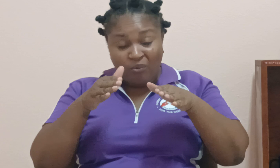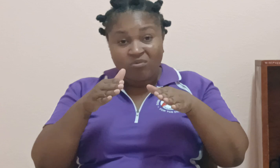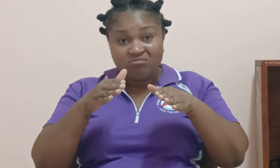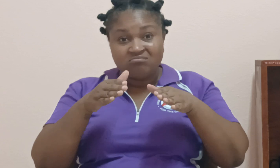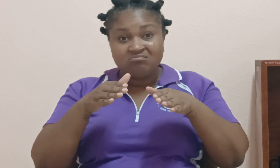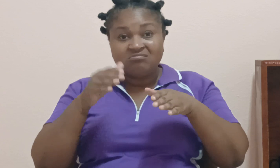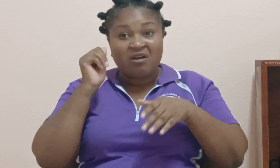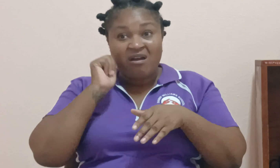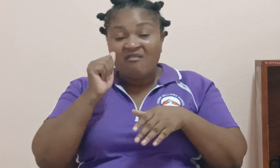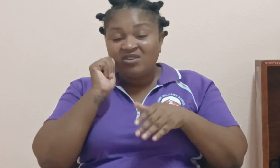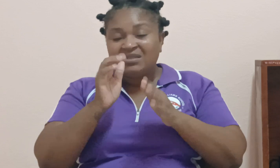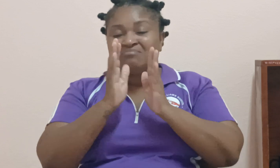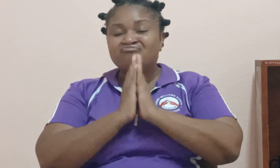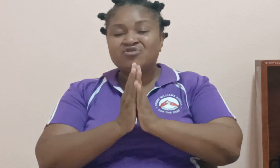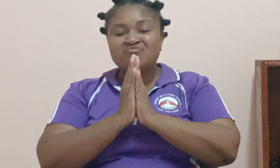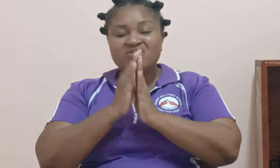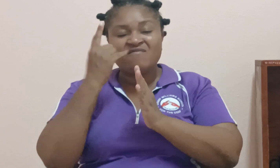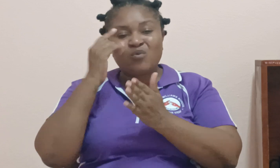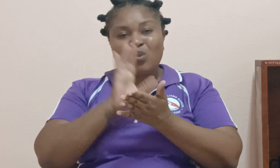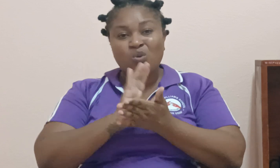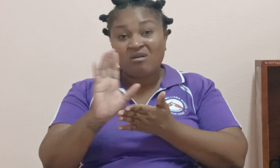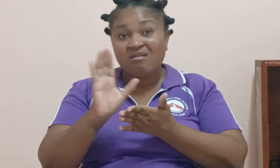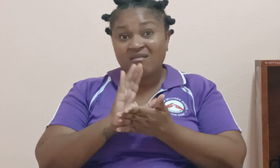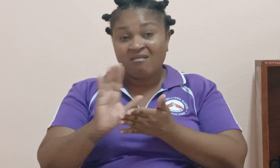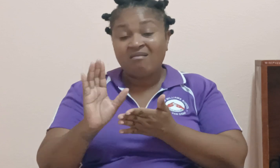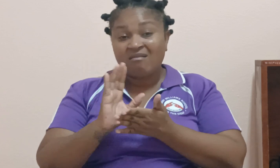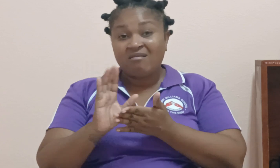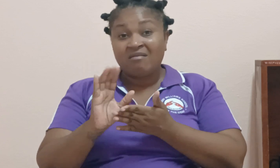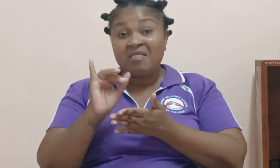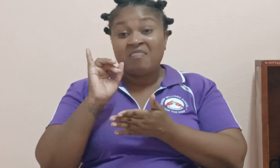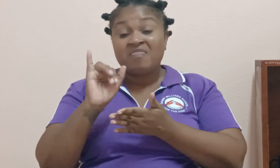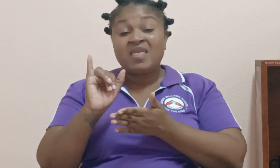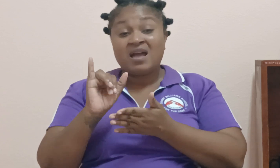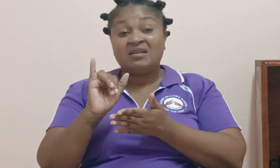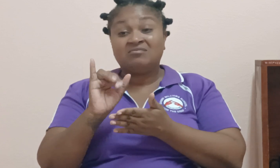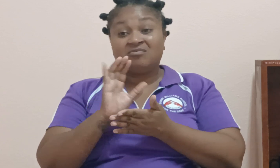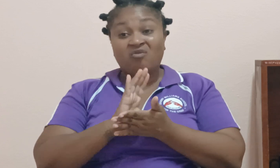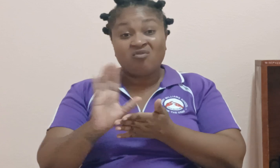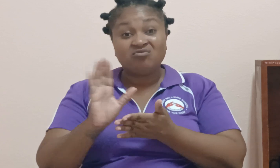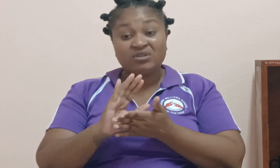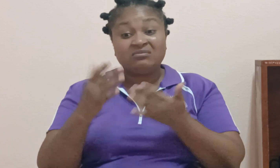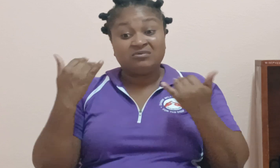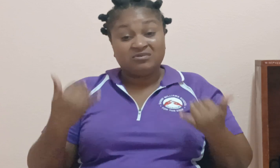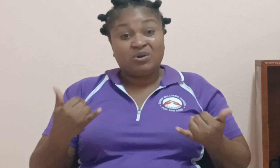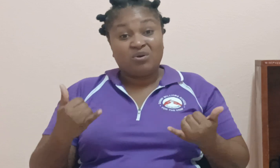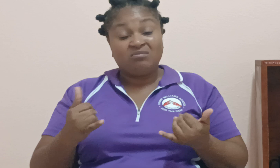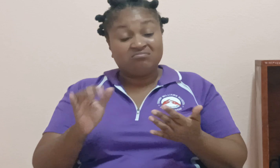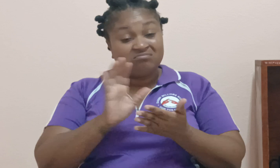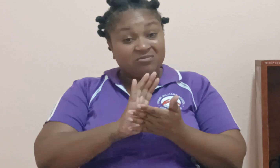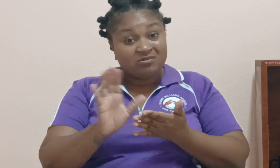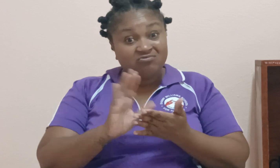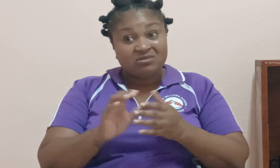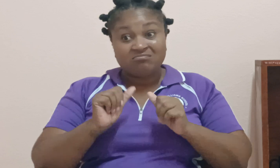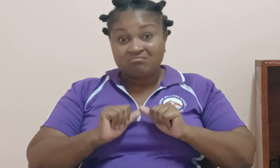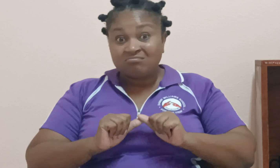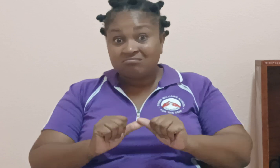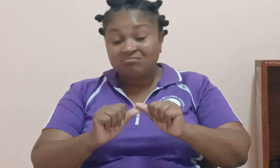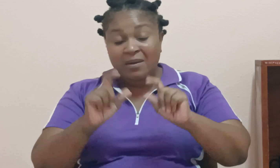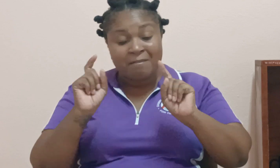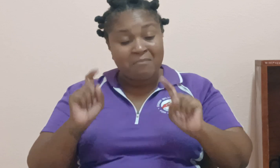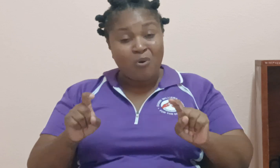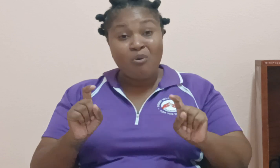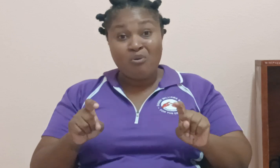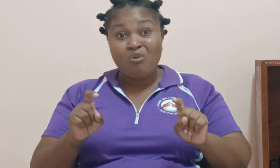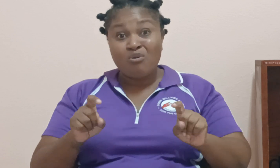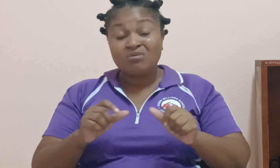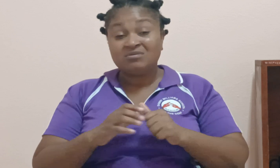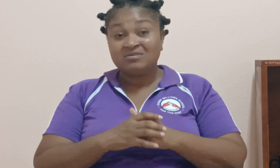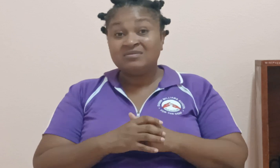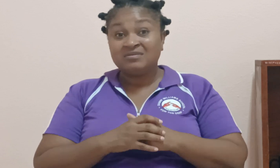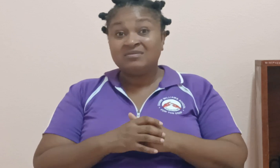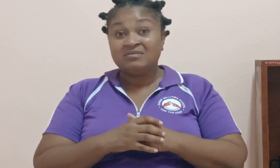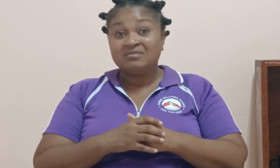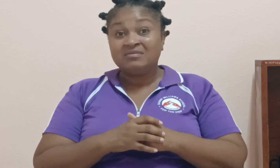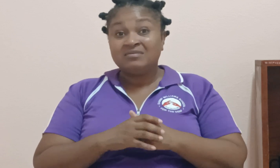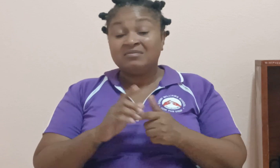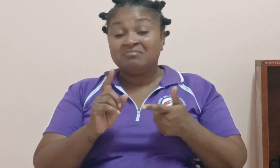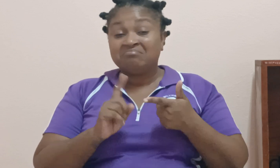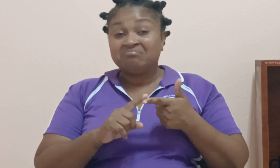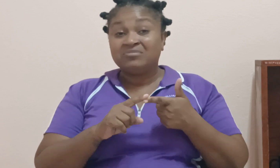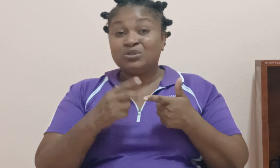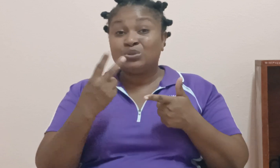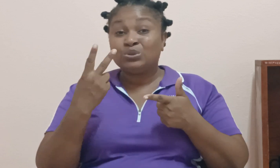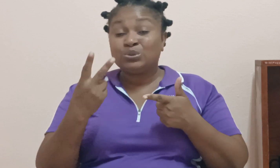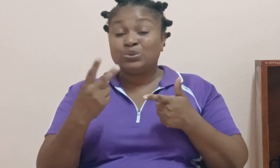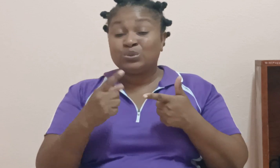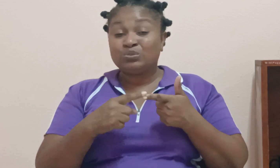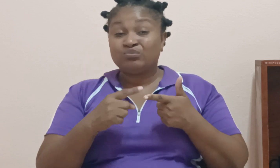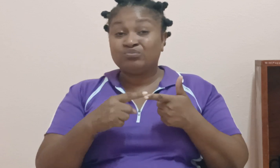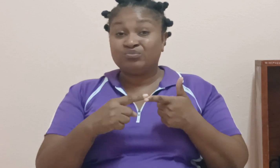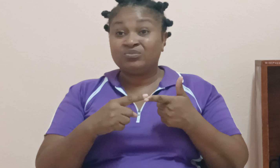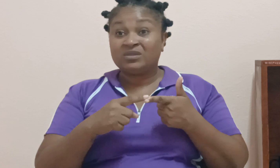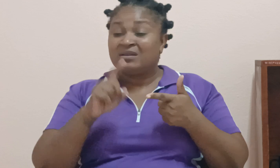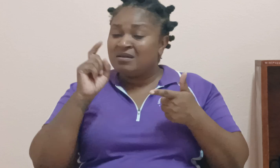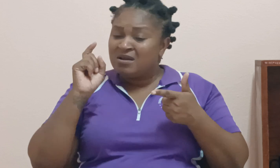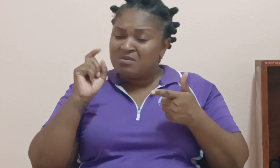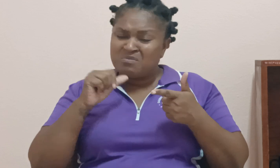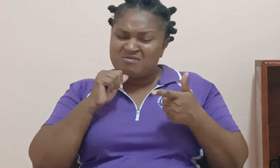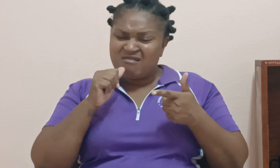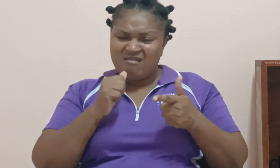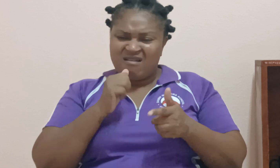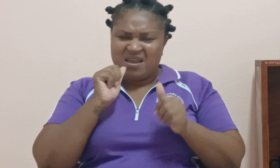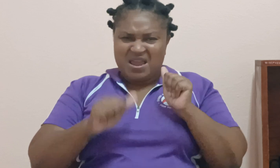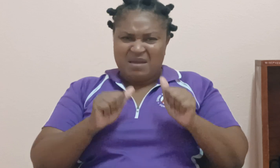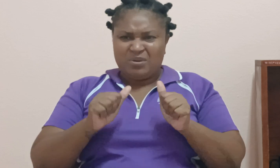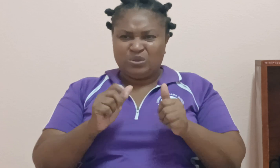daily prayer. It is a present and continuous call. 2. We are unable to live holy and consecrated